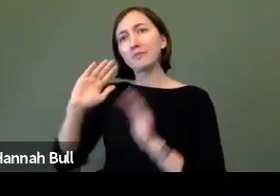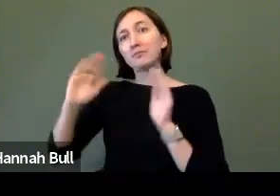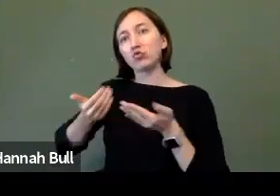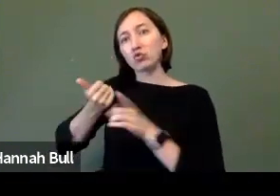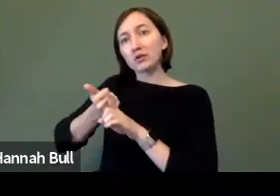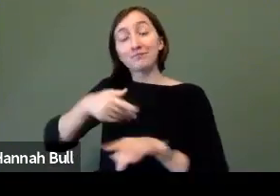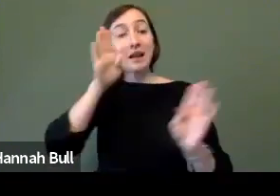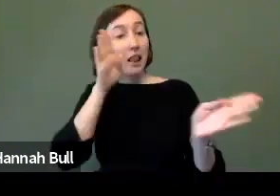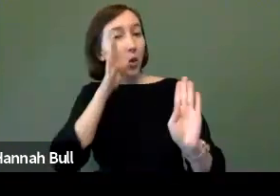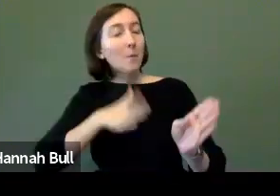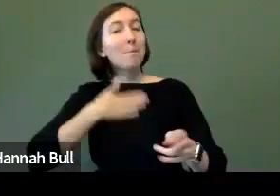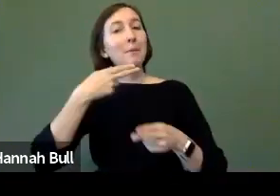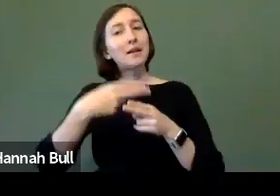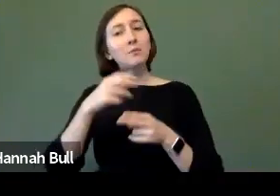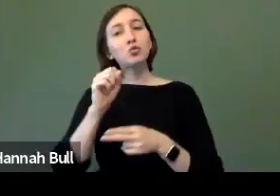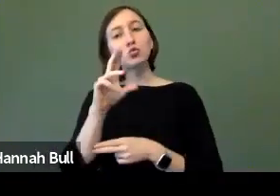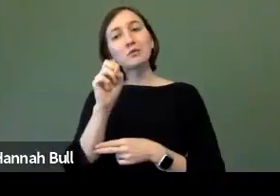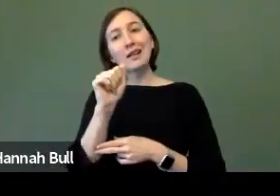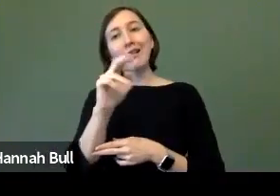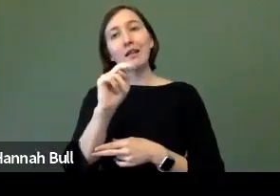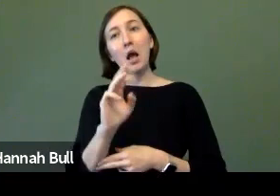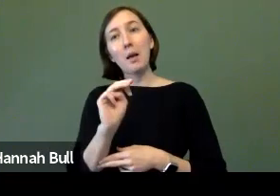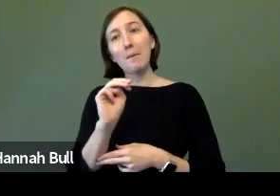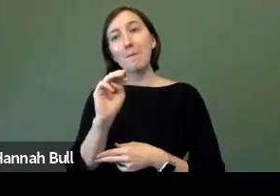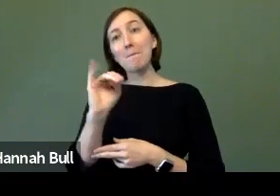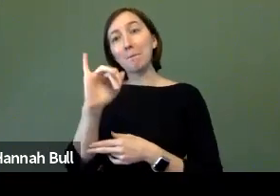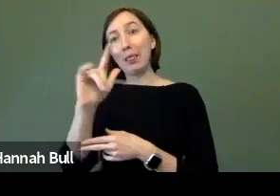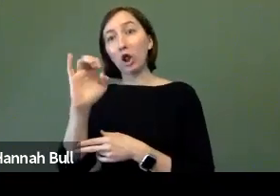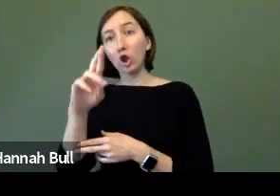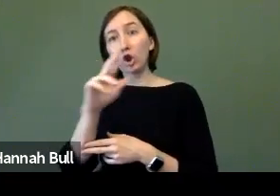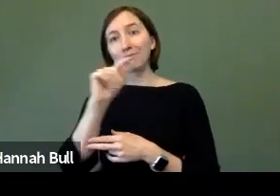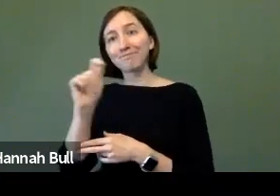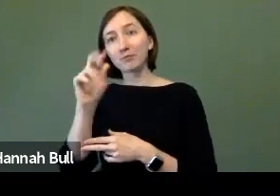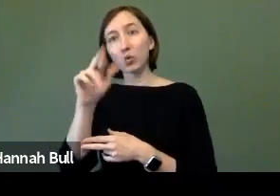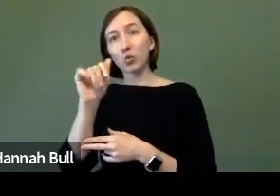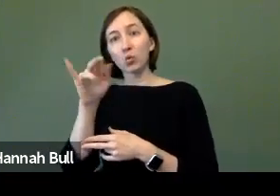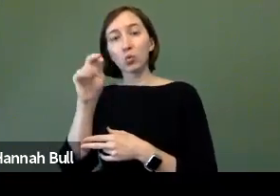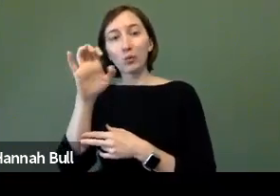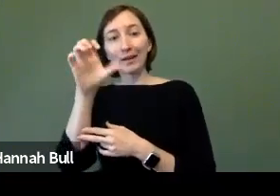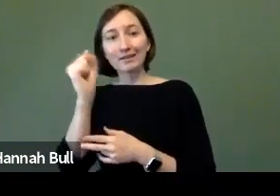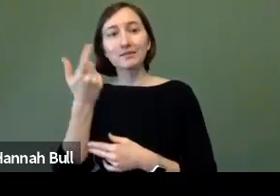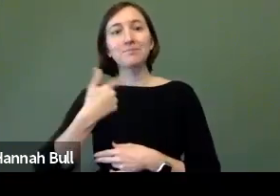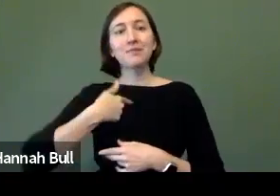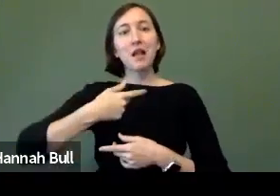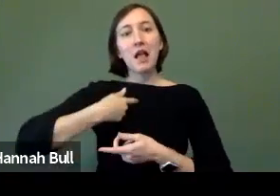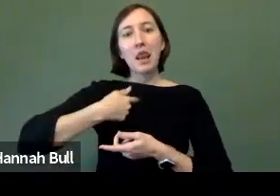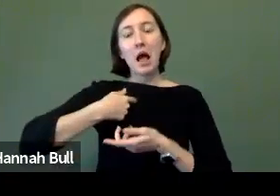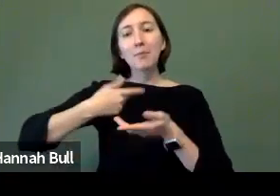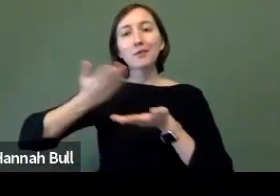Susanna Miller-Raines: Hi, I'm the operations coordinator at the Center for Leadership and Disability at Georgia State University.